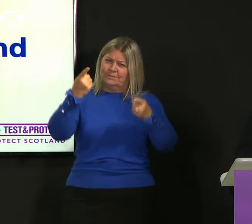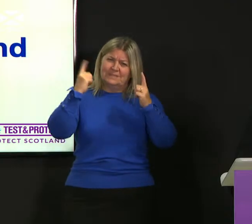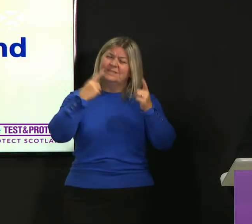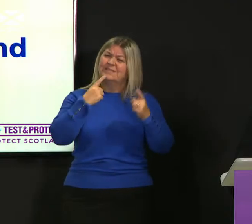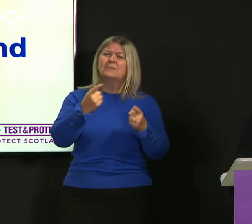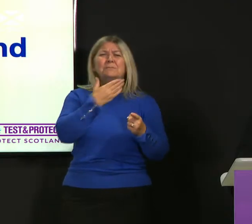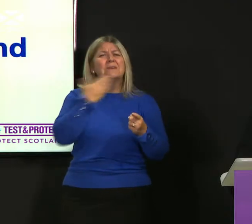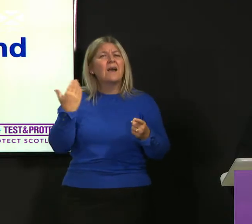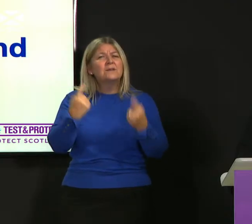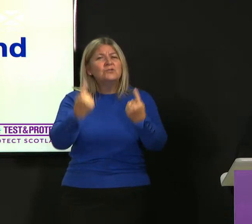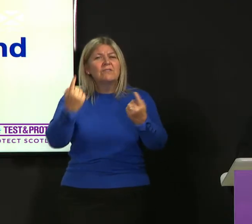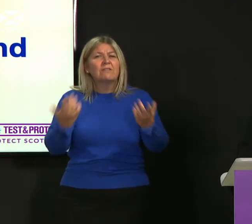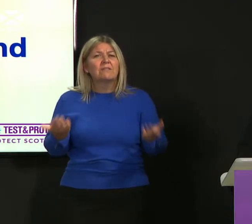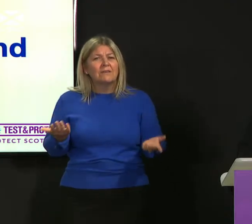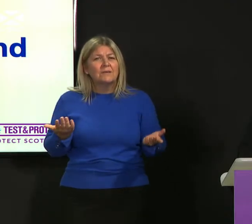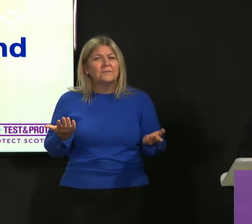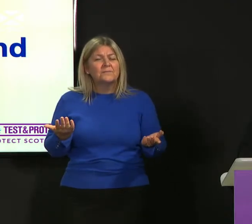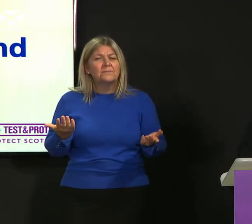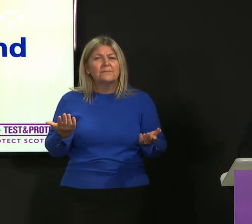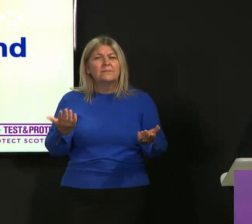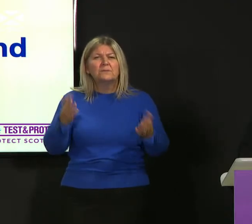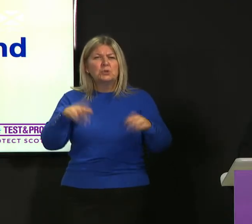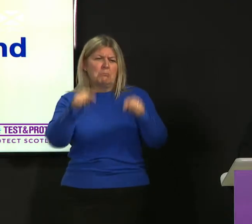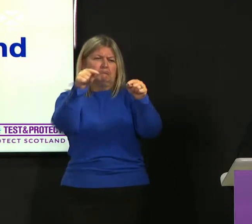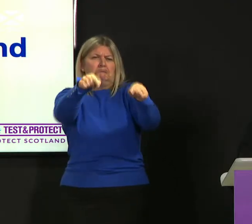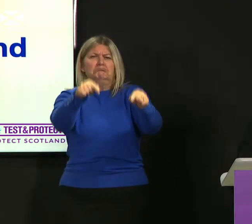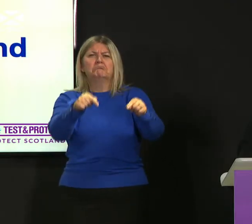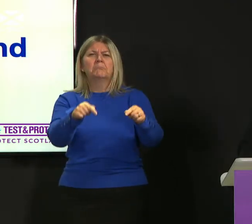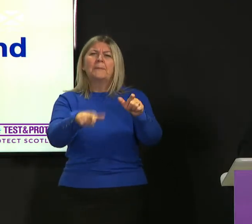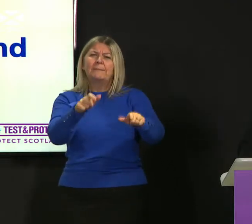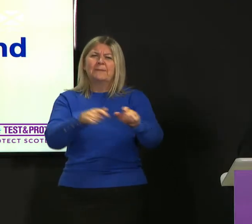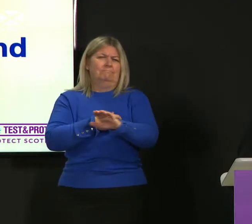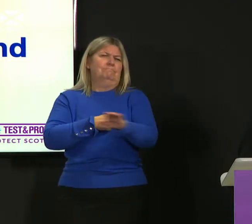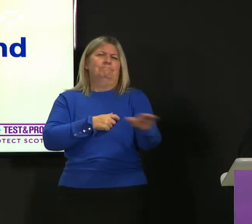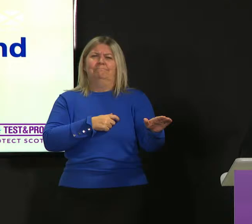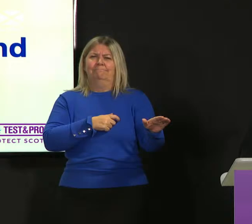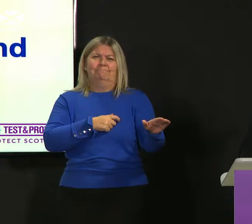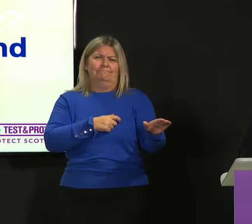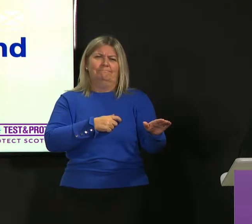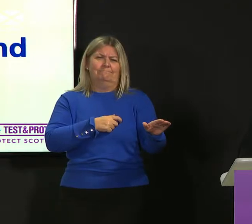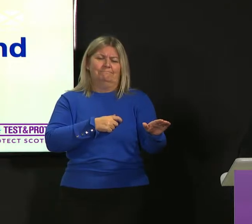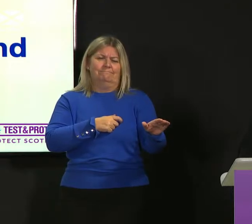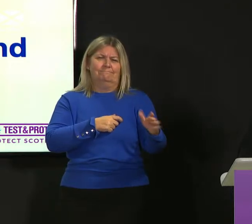to each other. So let's not make other people's lives more difficult than it needs to be and let's